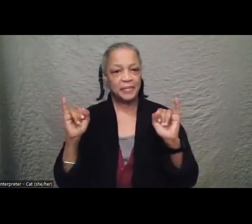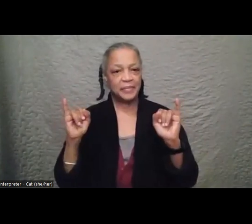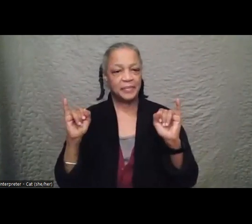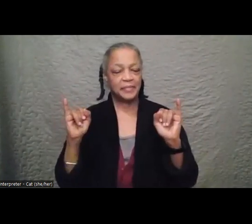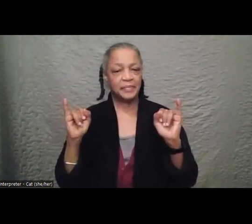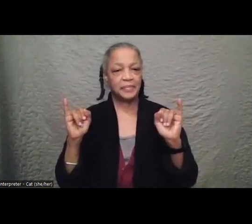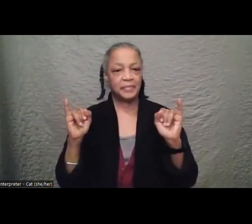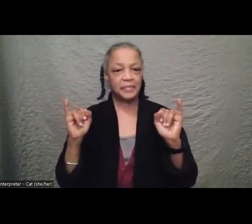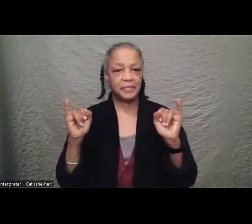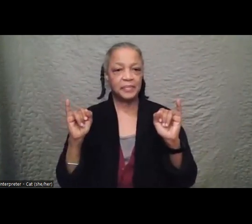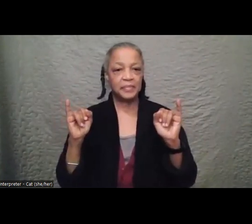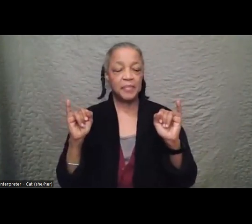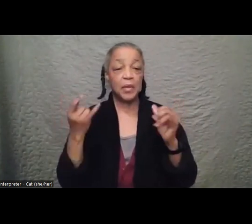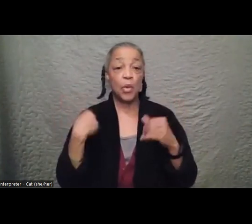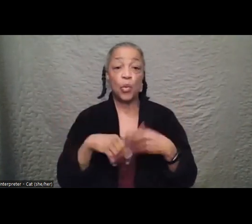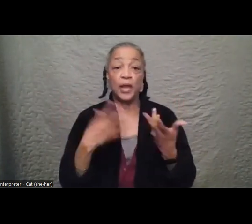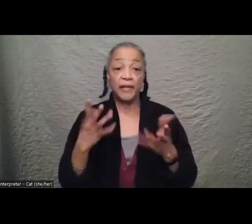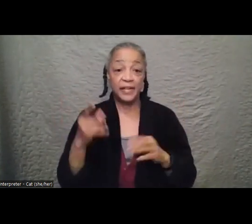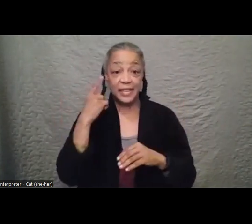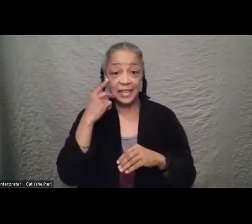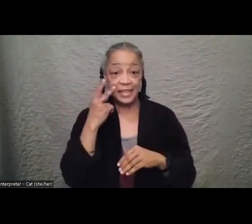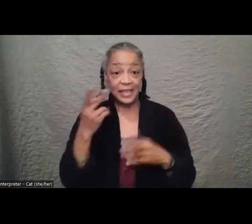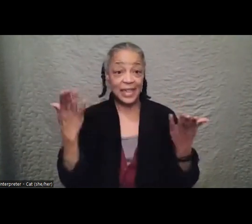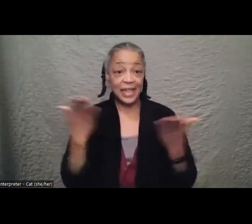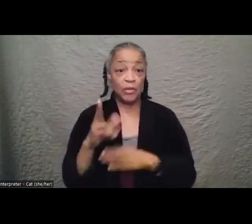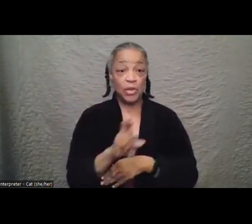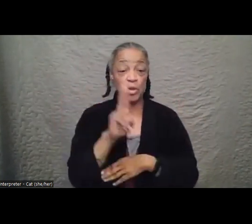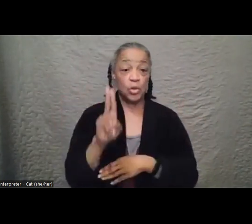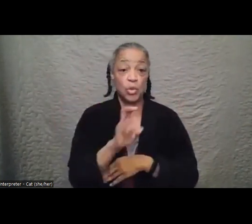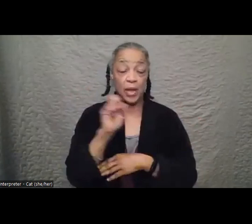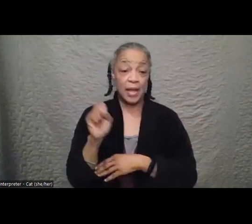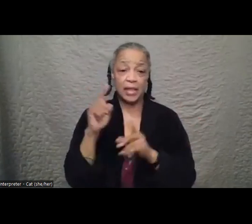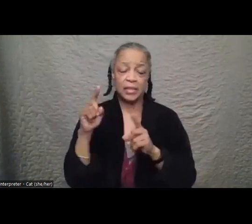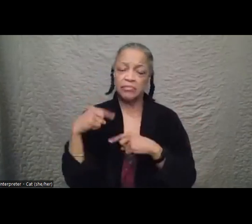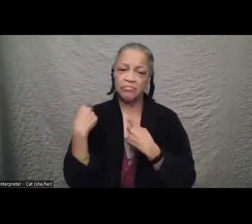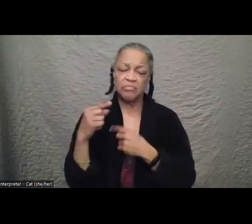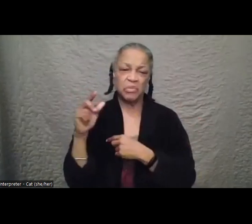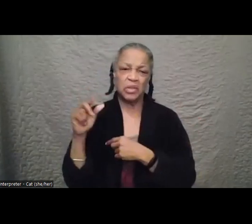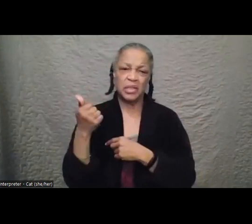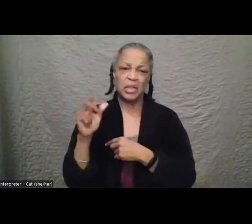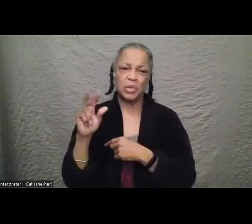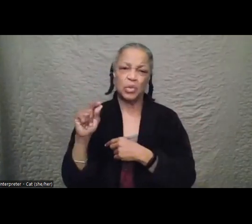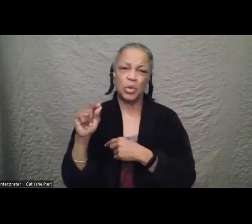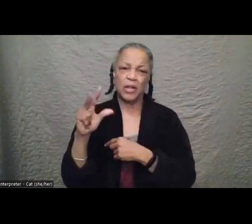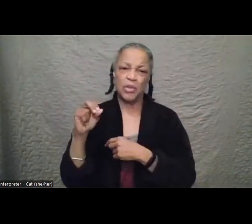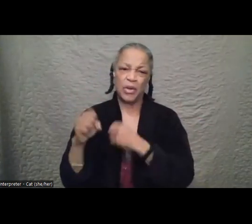What we have seen in the United States in the last few decades is a growing awareness